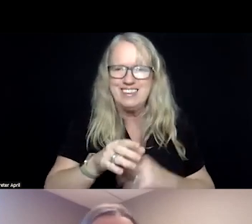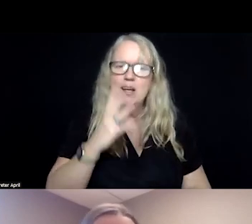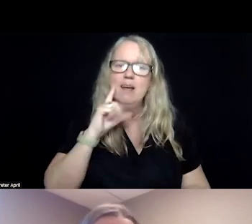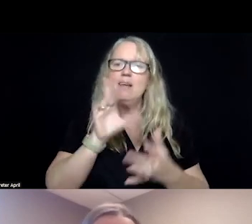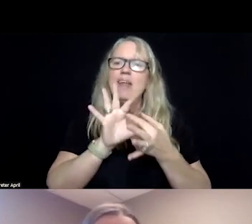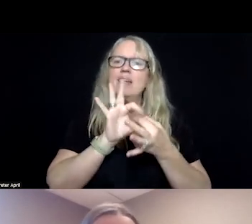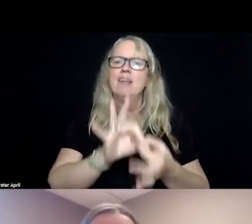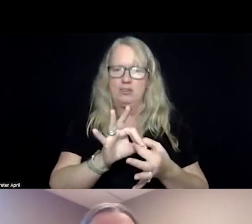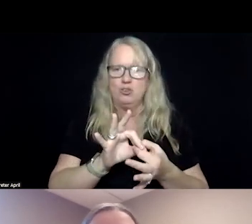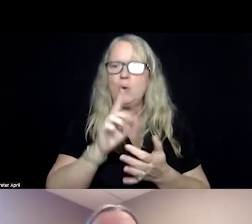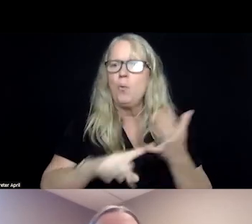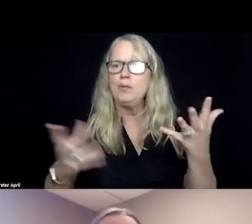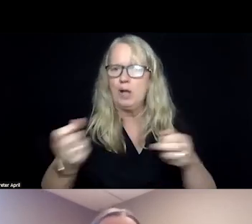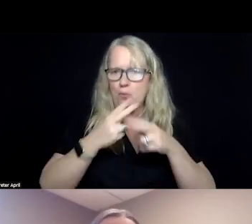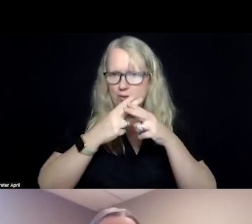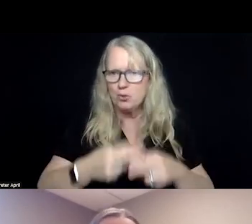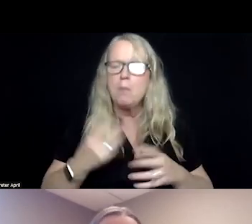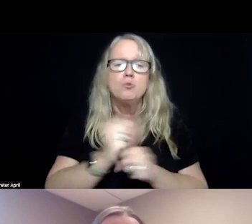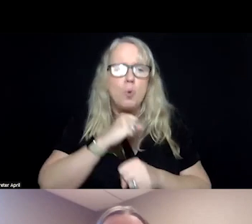POINT IS WHAT I LIKE TO CALL IT. MAKING SURE THAT KIDS AND FAMILIES